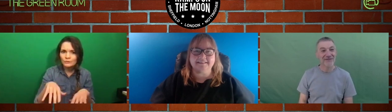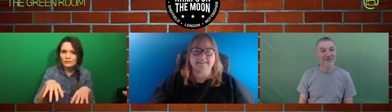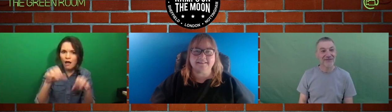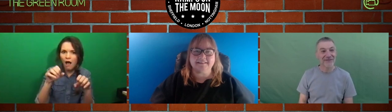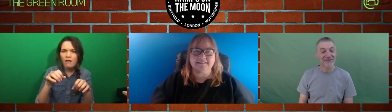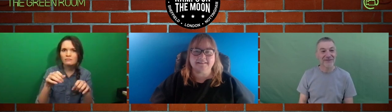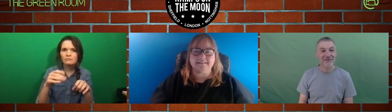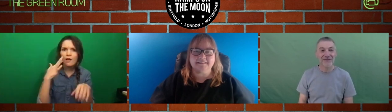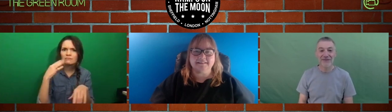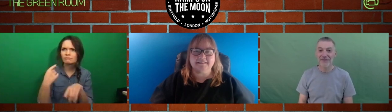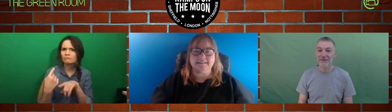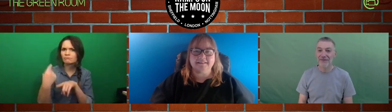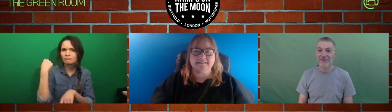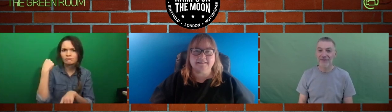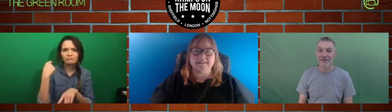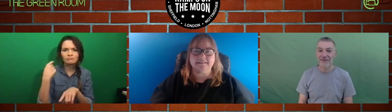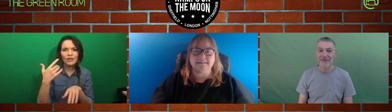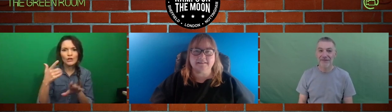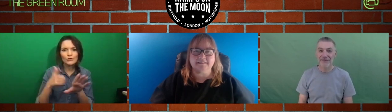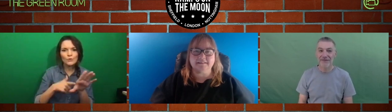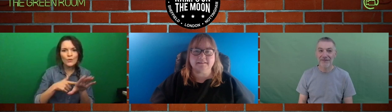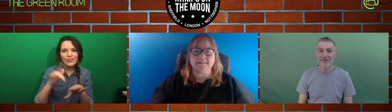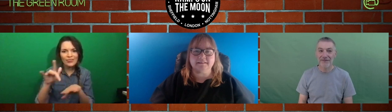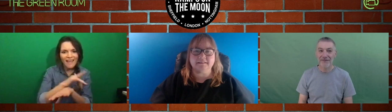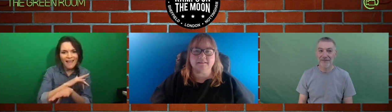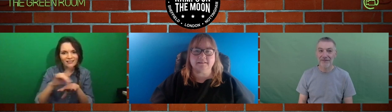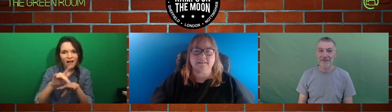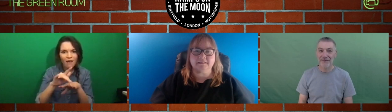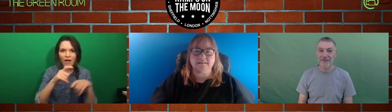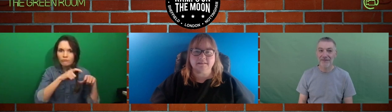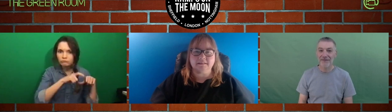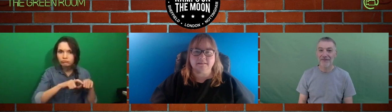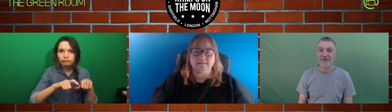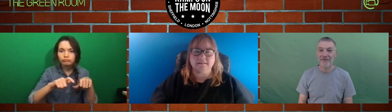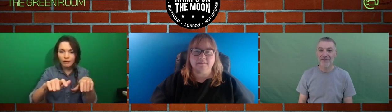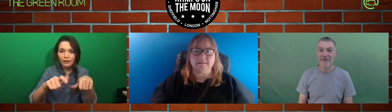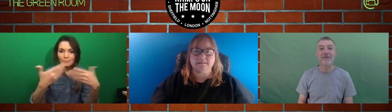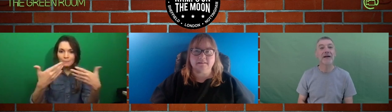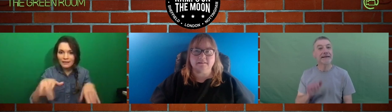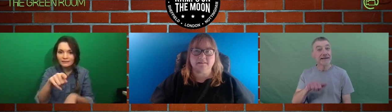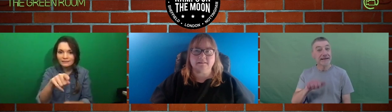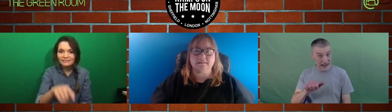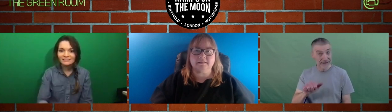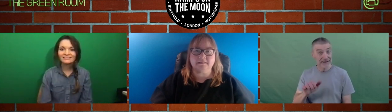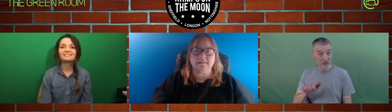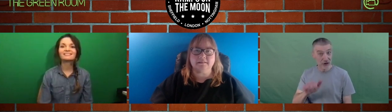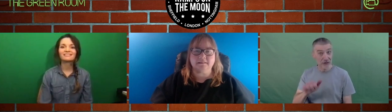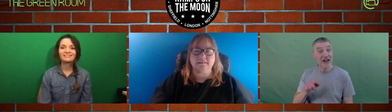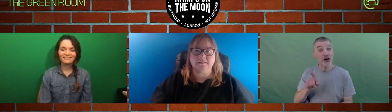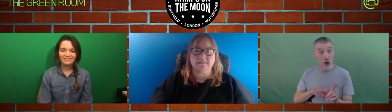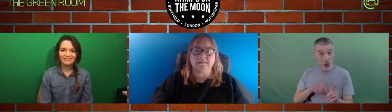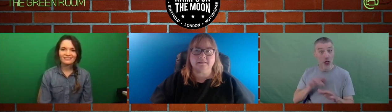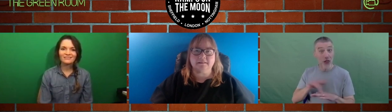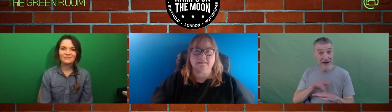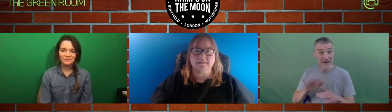like a youth theatre and then work right through with them? Yeah that's what I did, yeah. Youth theatre first and then